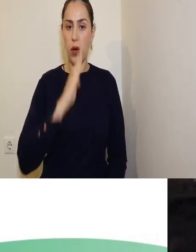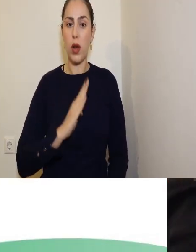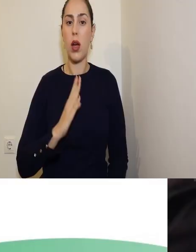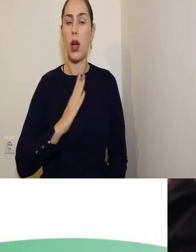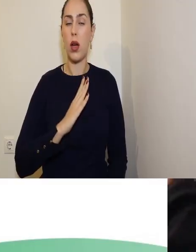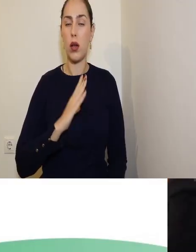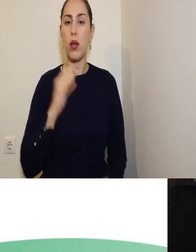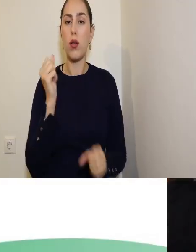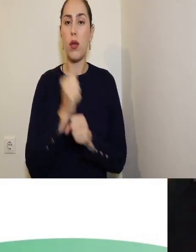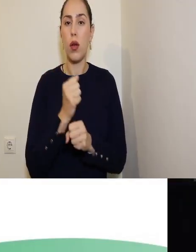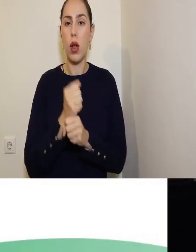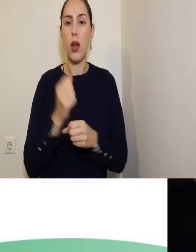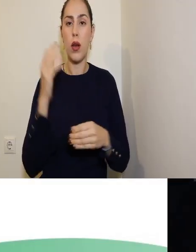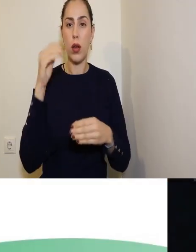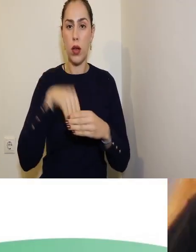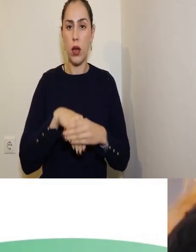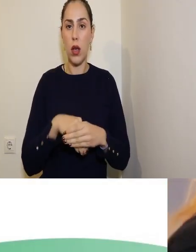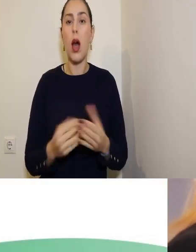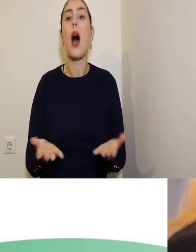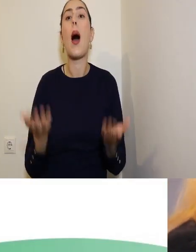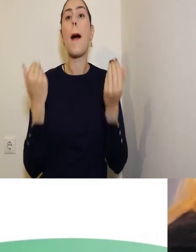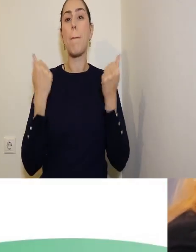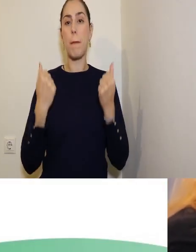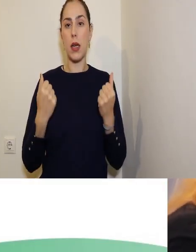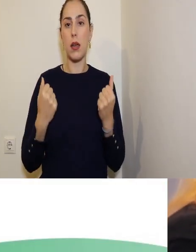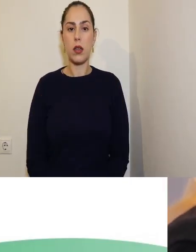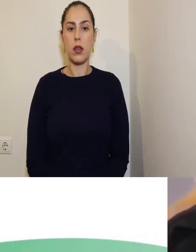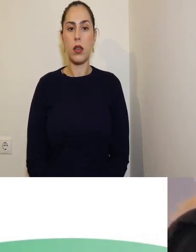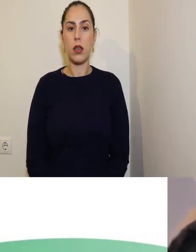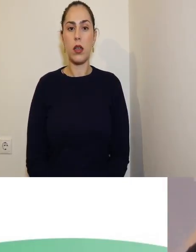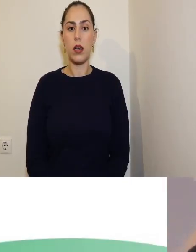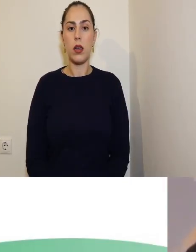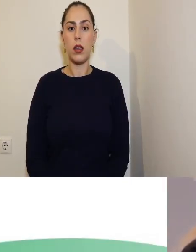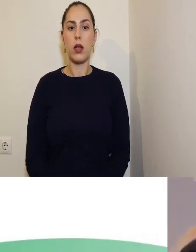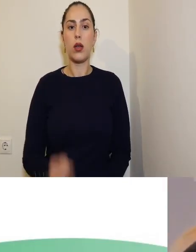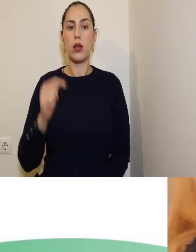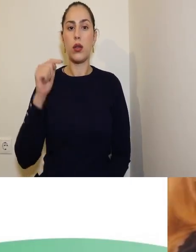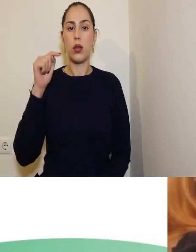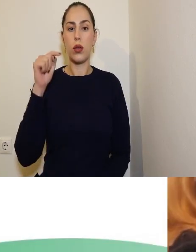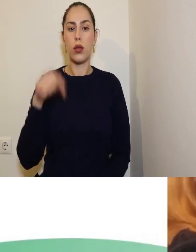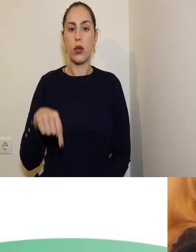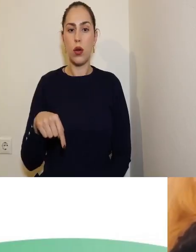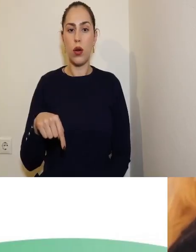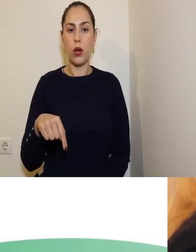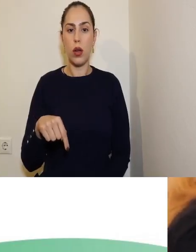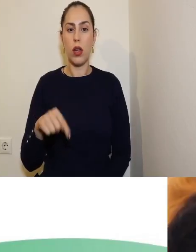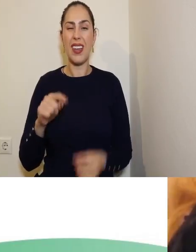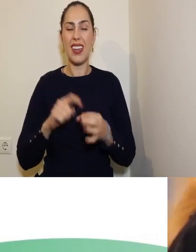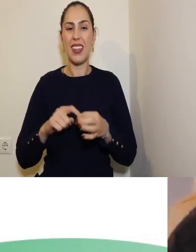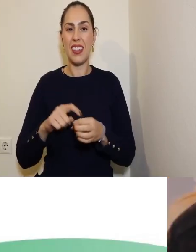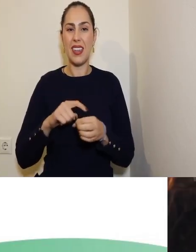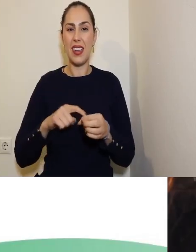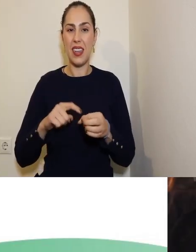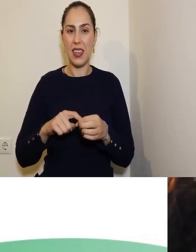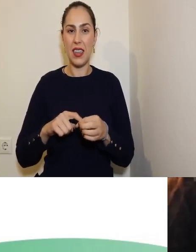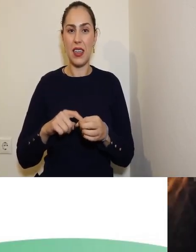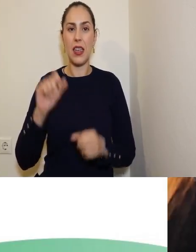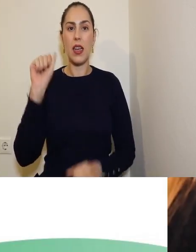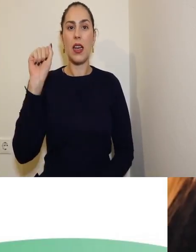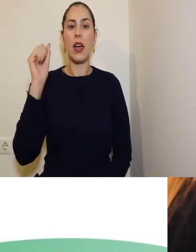If your organization/company employs deaf or hard of hearing people, how have they contributed to your green initiatives?